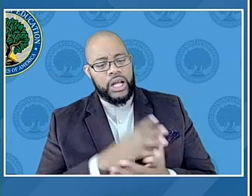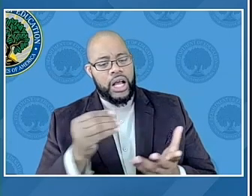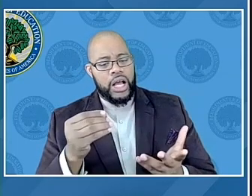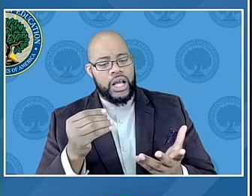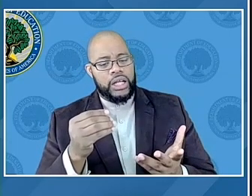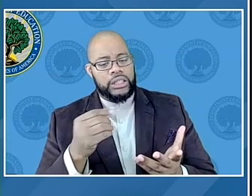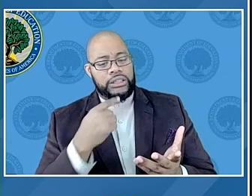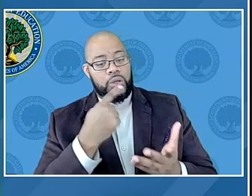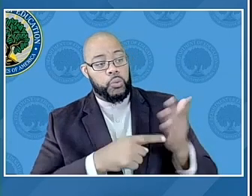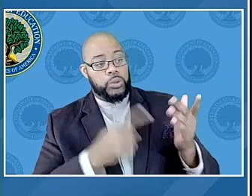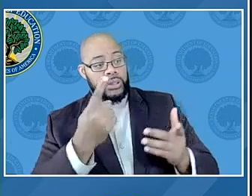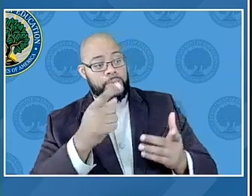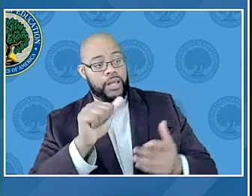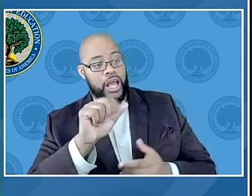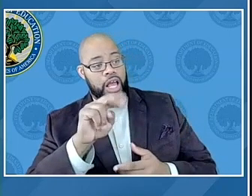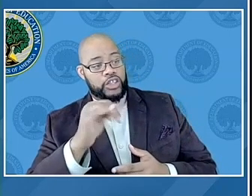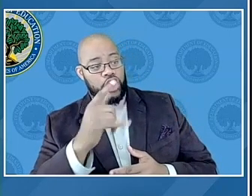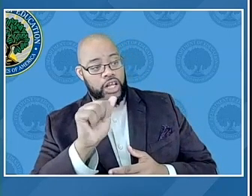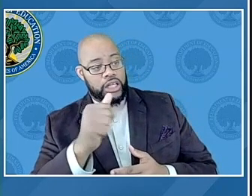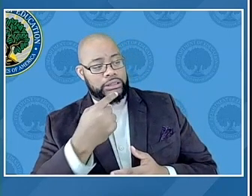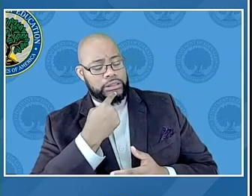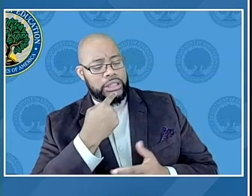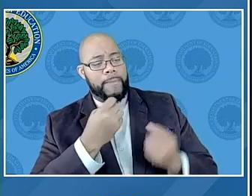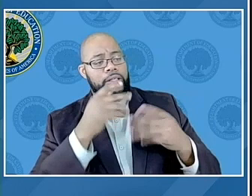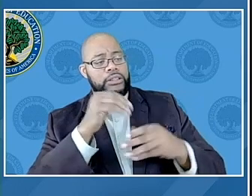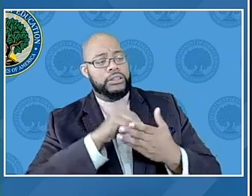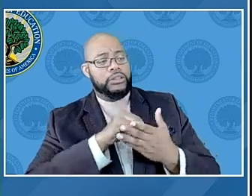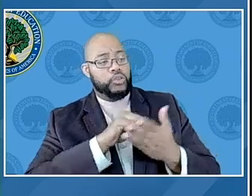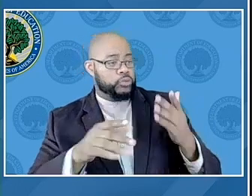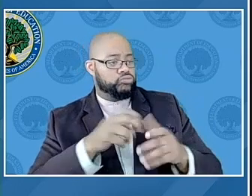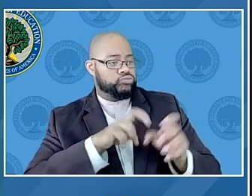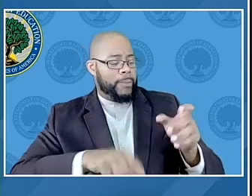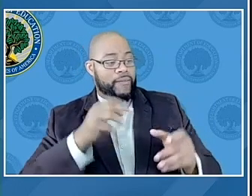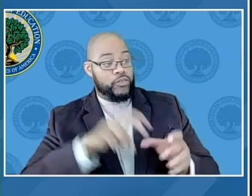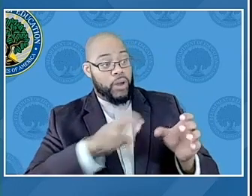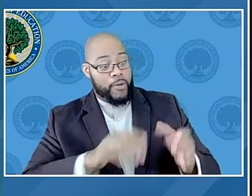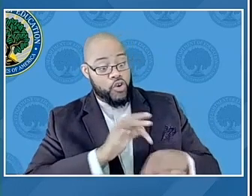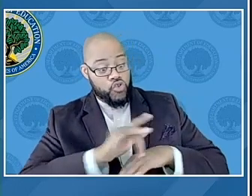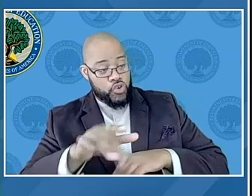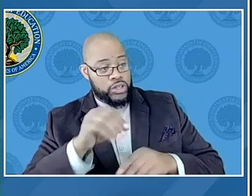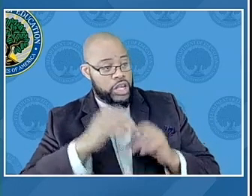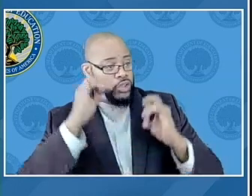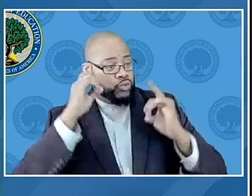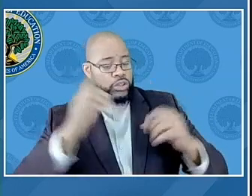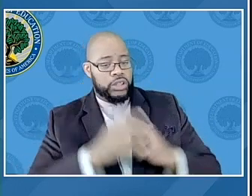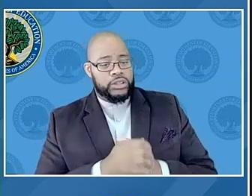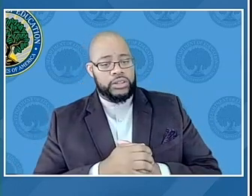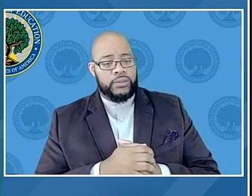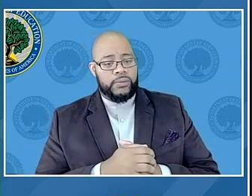just said, a lot of times students will drop out, and if they drop out early in their education, they may assume that they